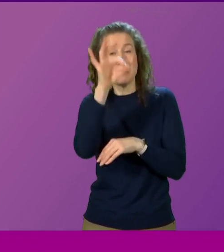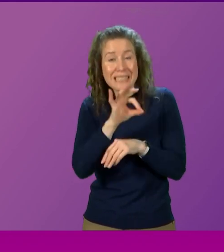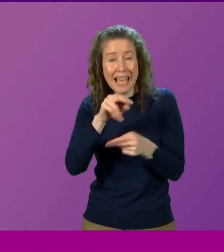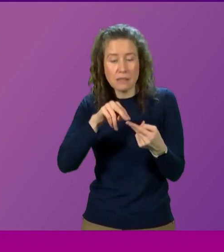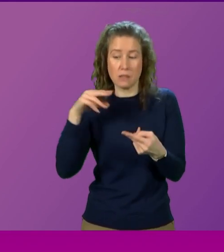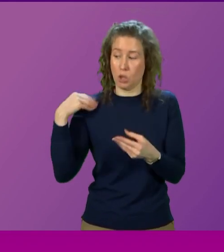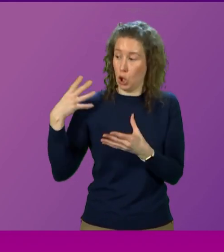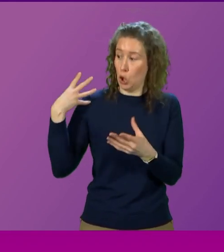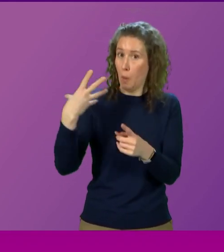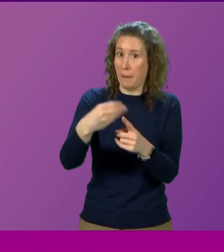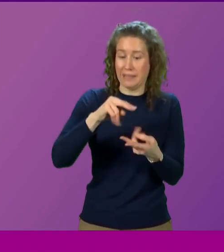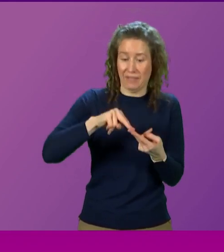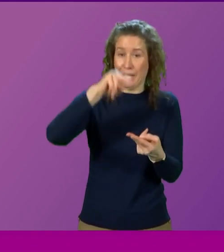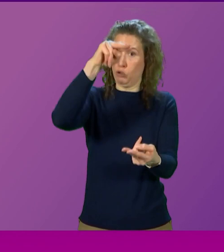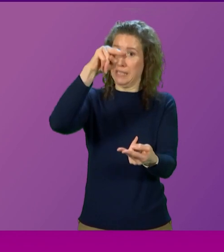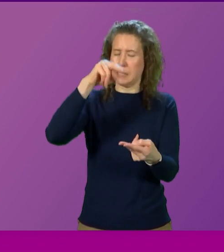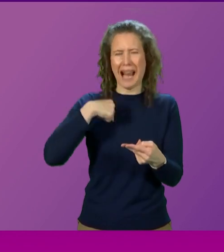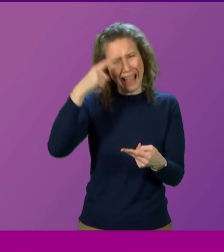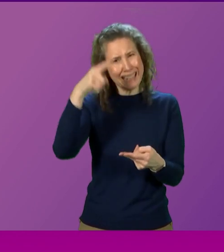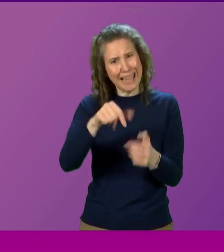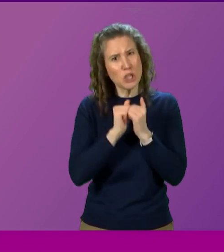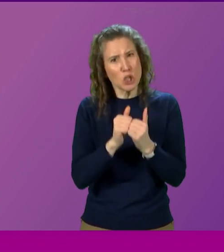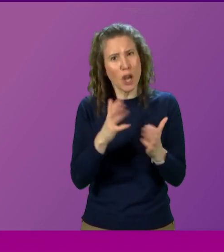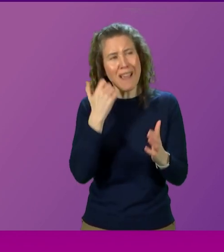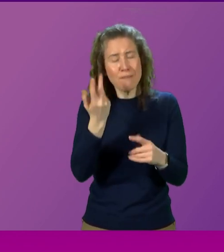cumulative pay increase since 2018—I think that they deserve every penny of that—and